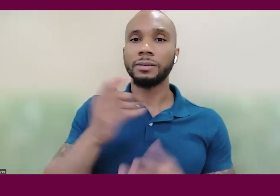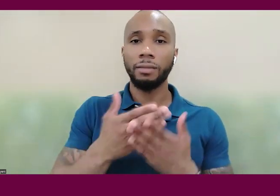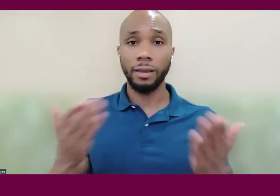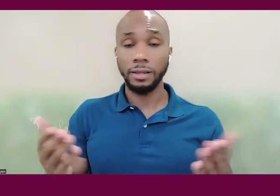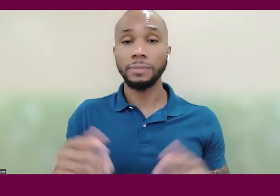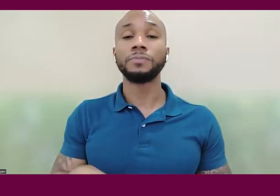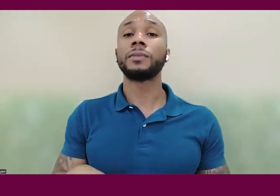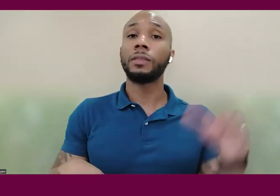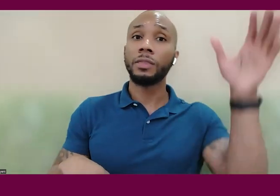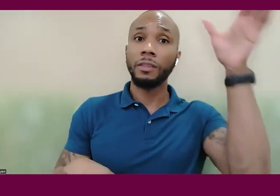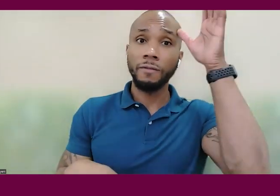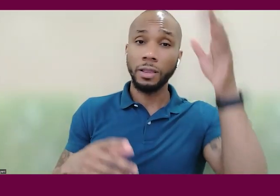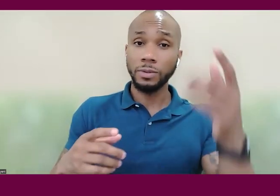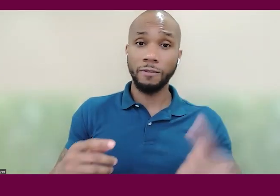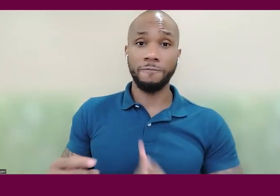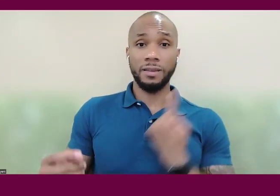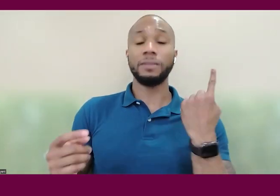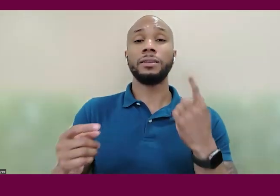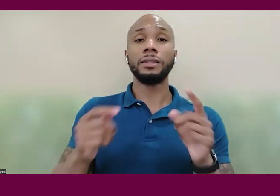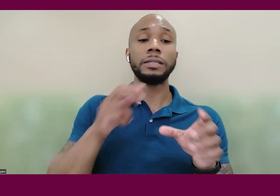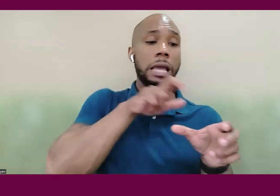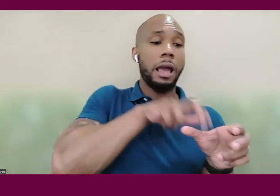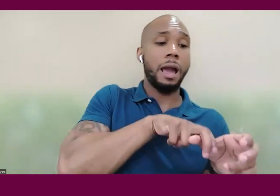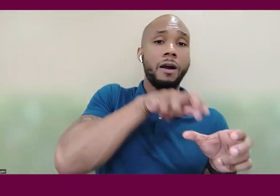The father got offended, started to get out of the car.